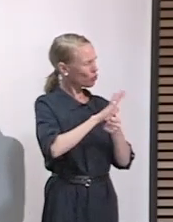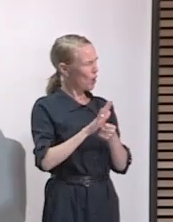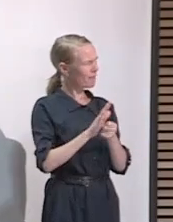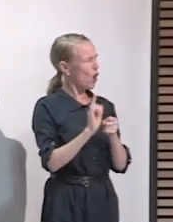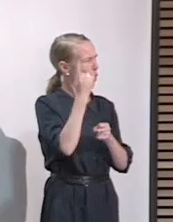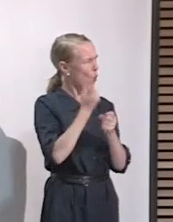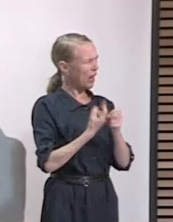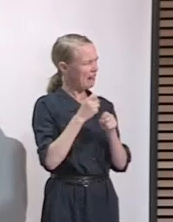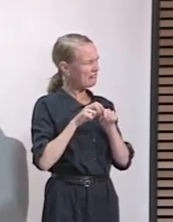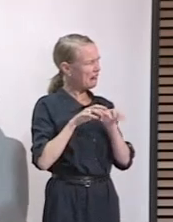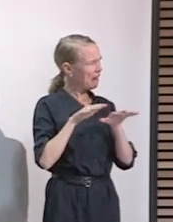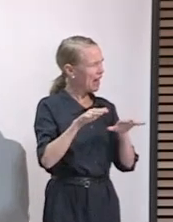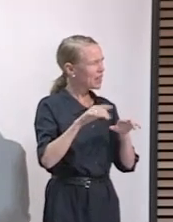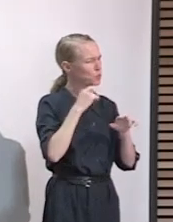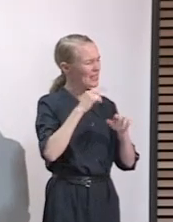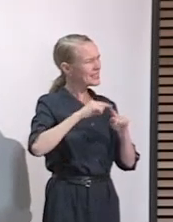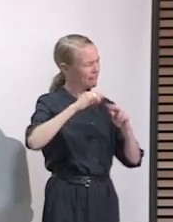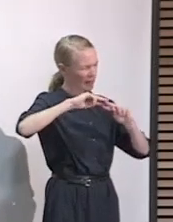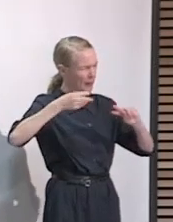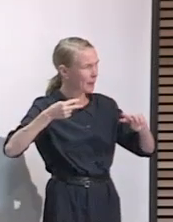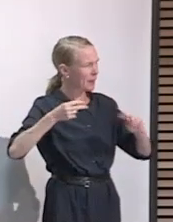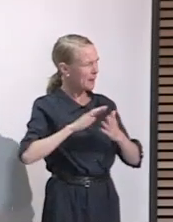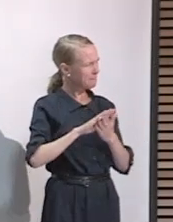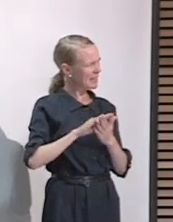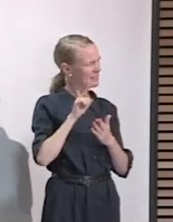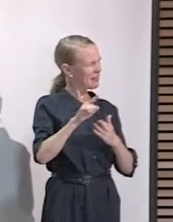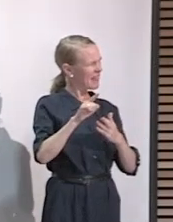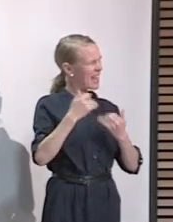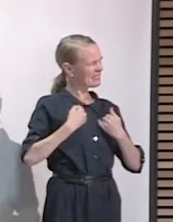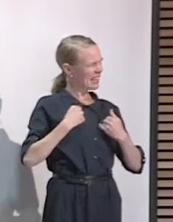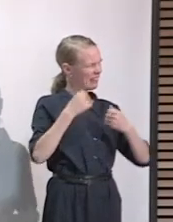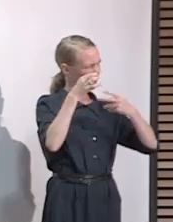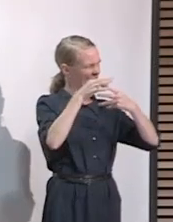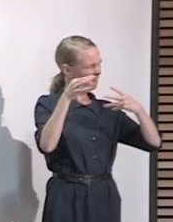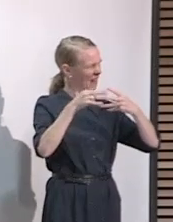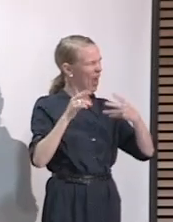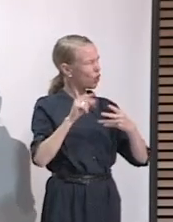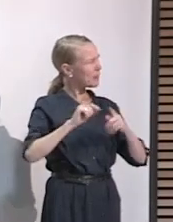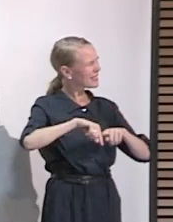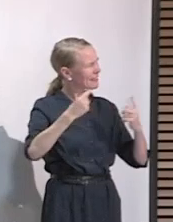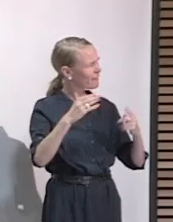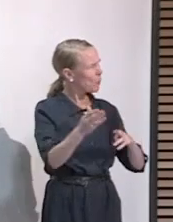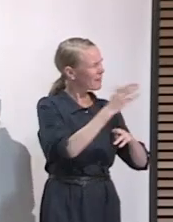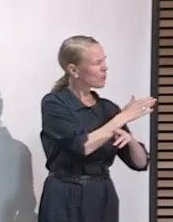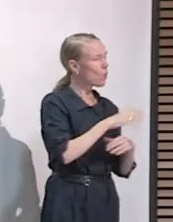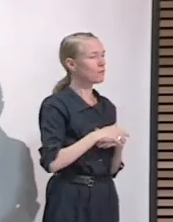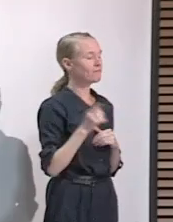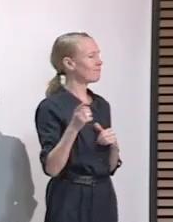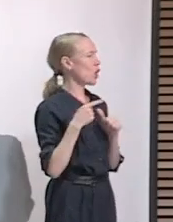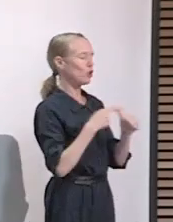strain that we have not seen it before, is there anything that makes it ditch to how people are getting sick or the symptoms they have, is there